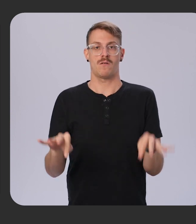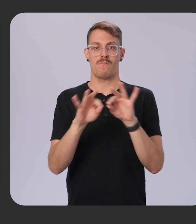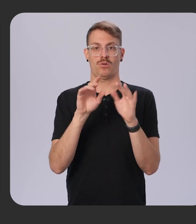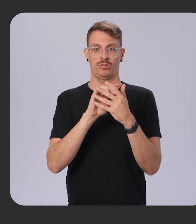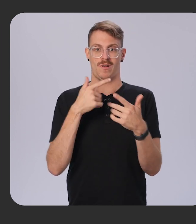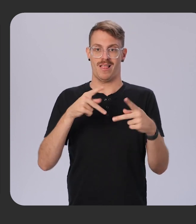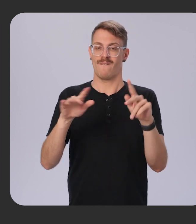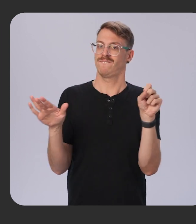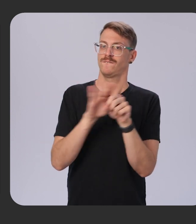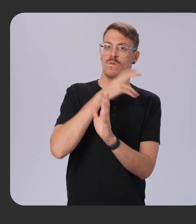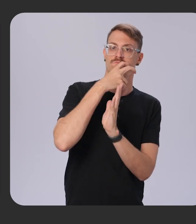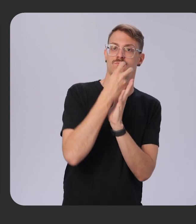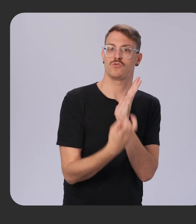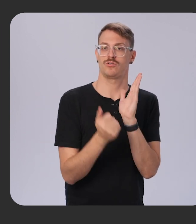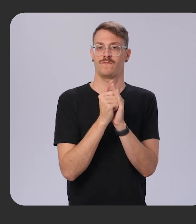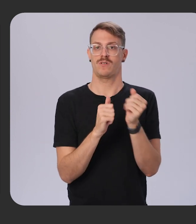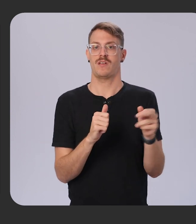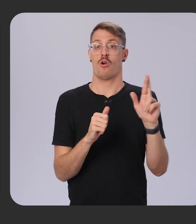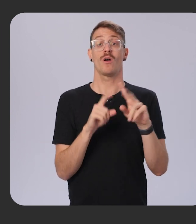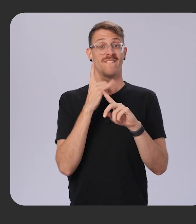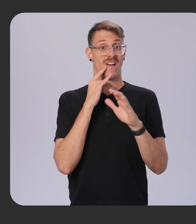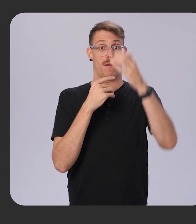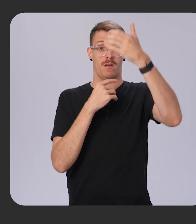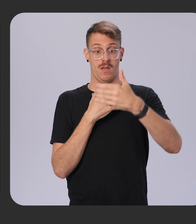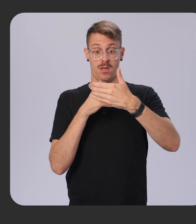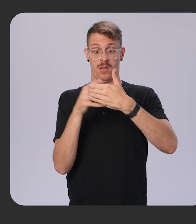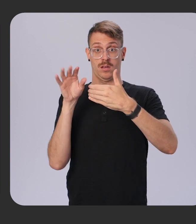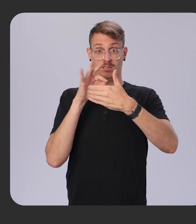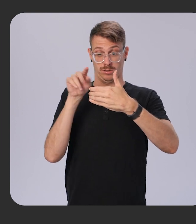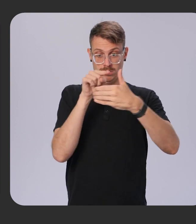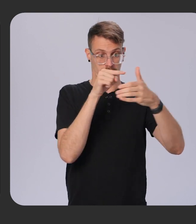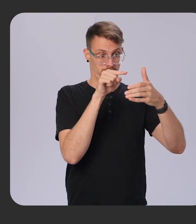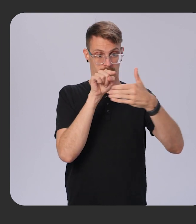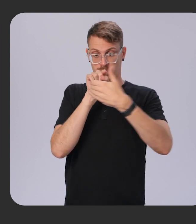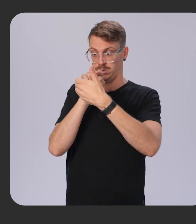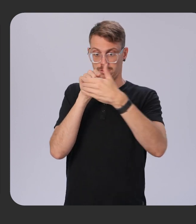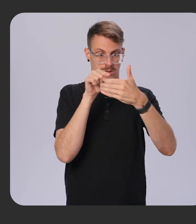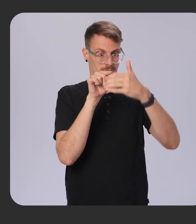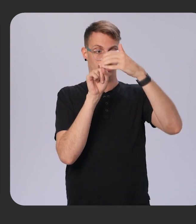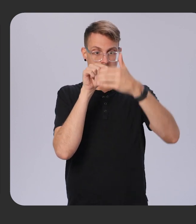By tracking how the phone moves through the world and where the floor, tables, and walls are,